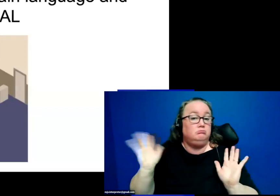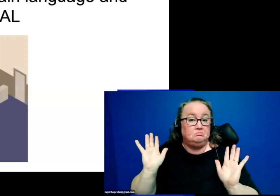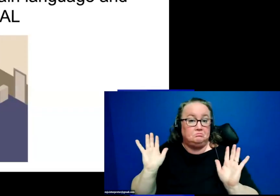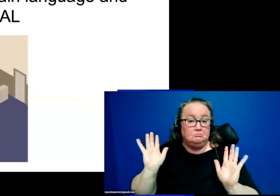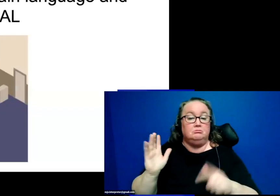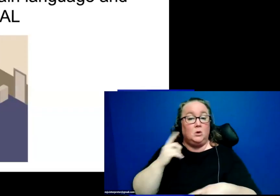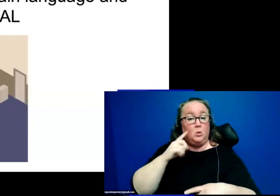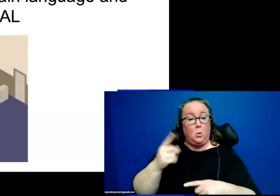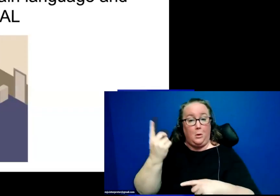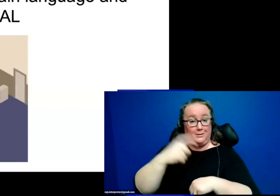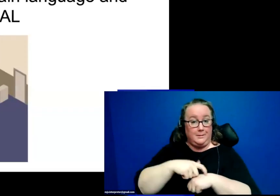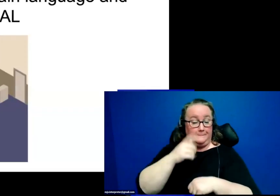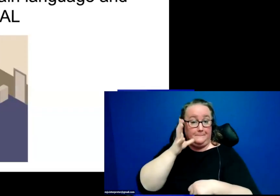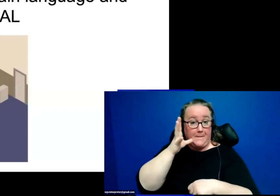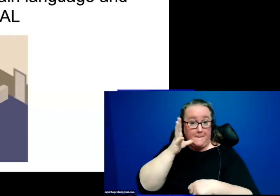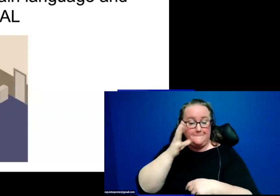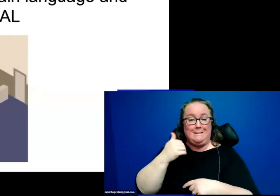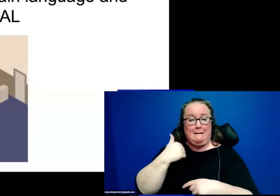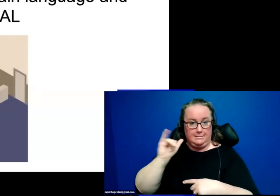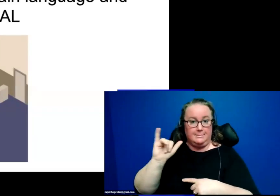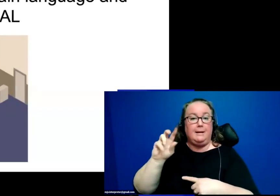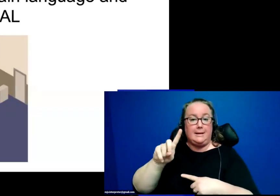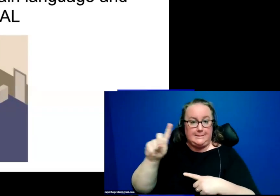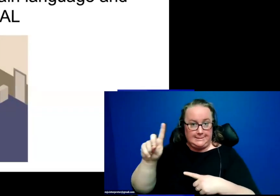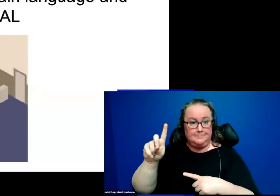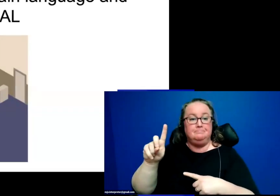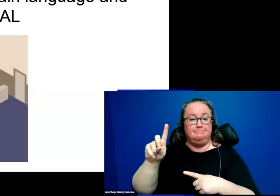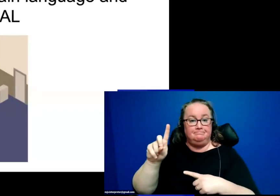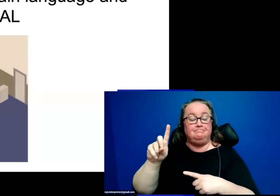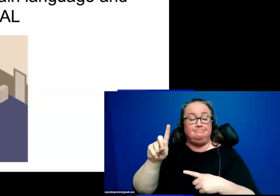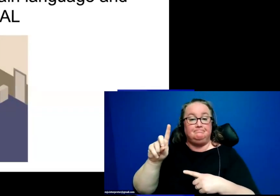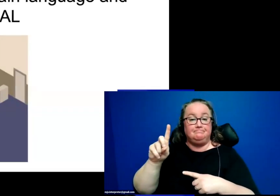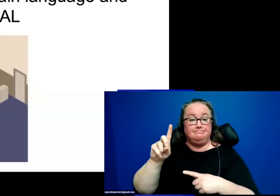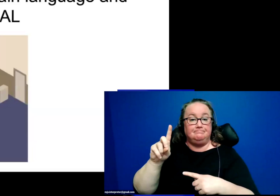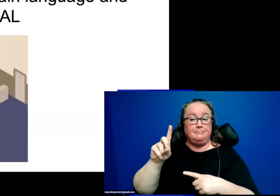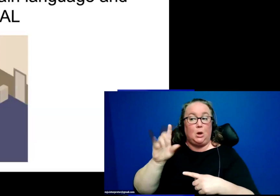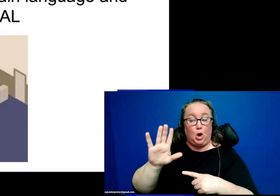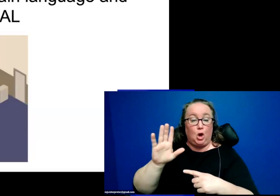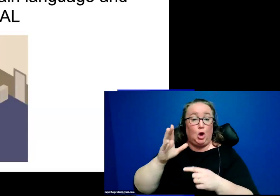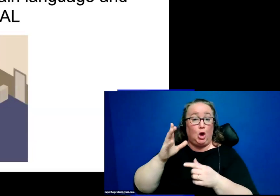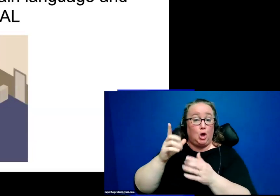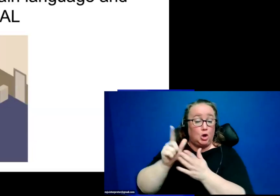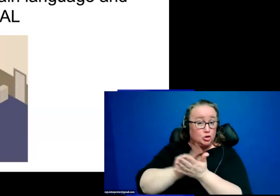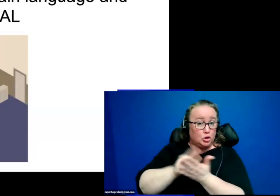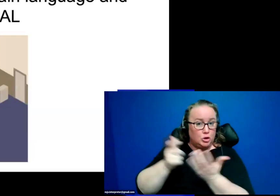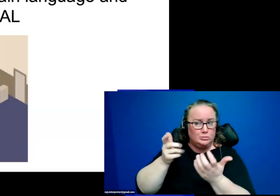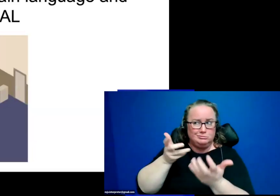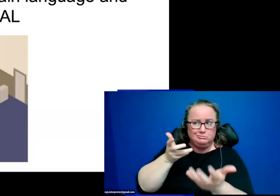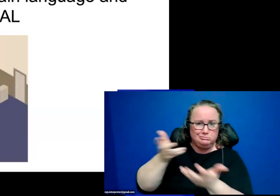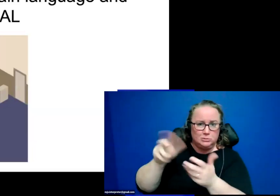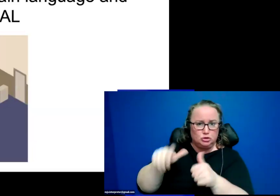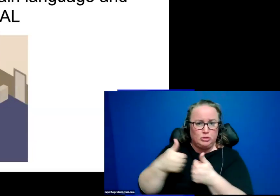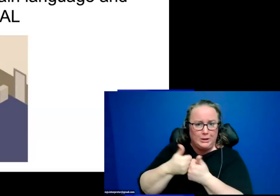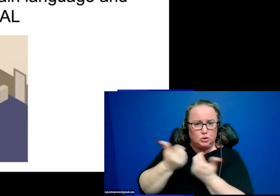a mom who had an intellectual disability. Her attorney was having some challenges communicating with her about what was happening in the dependency